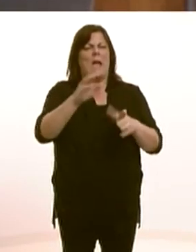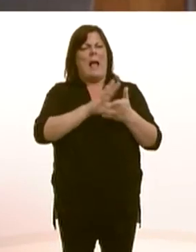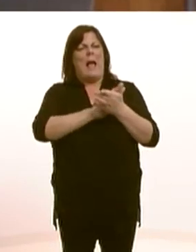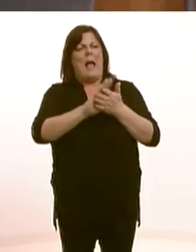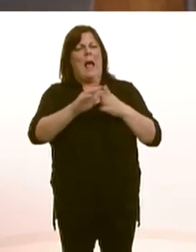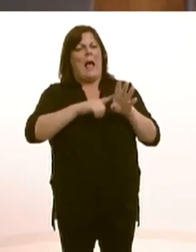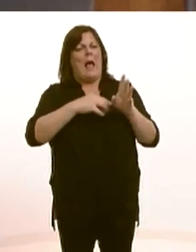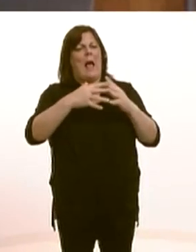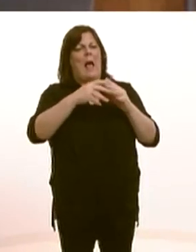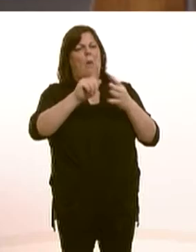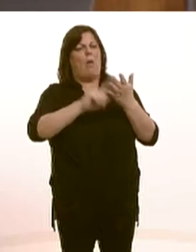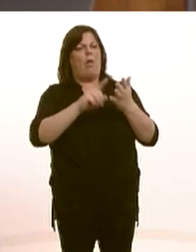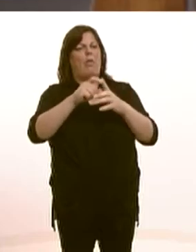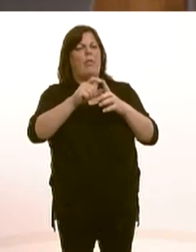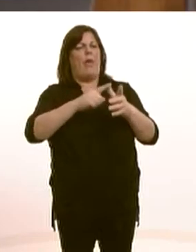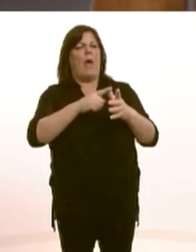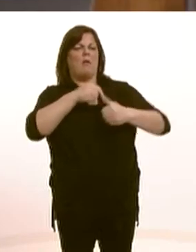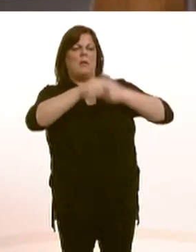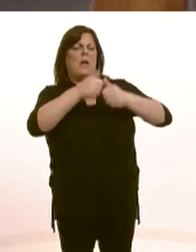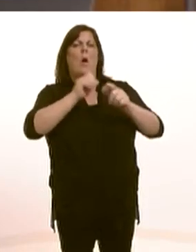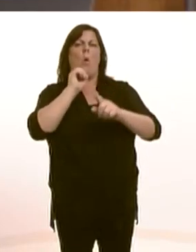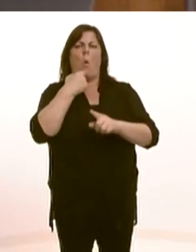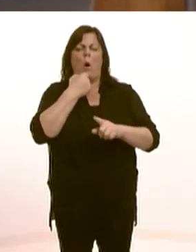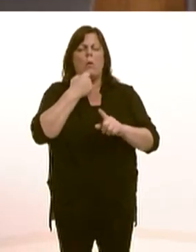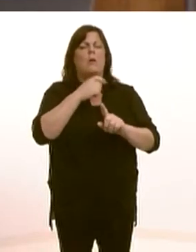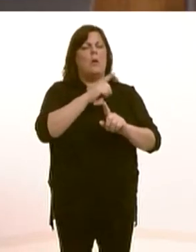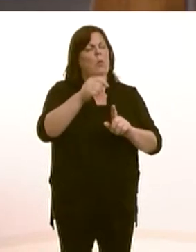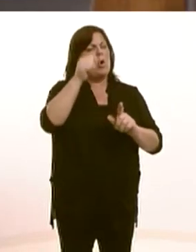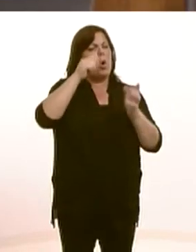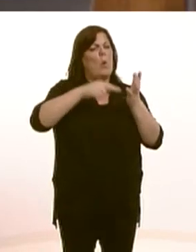As far as Tenby is concerned, he will know that there are plans that are far advanced